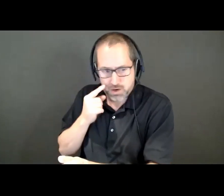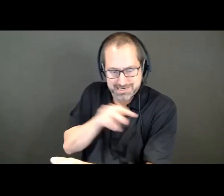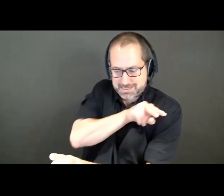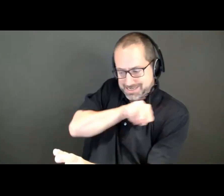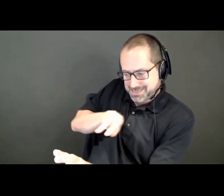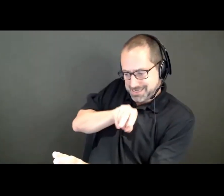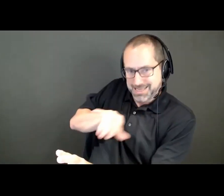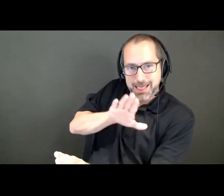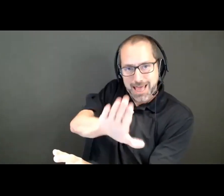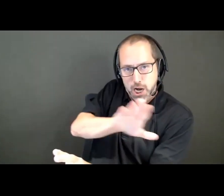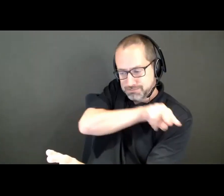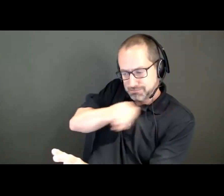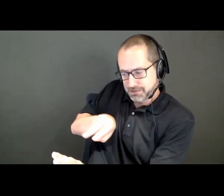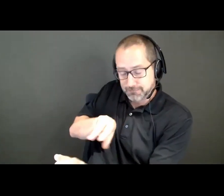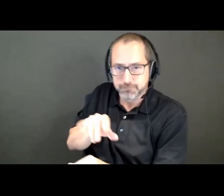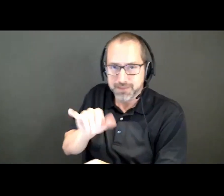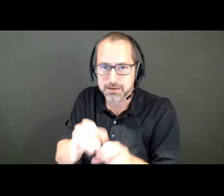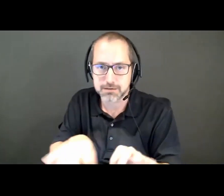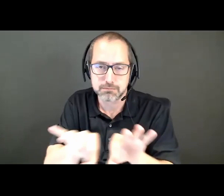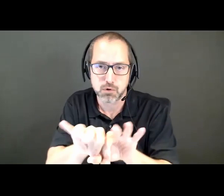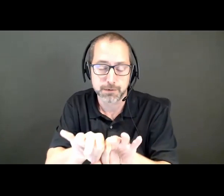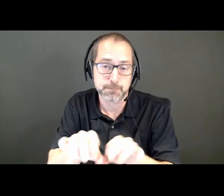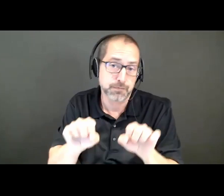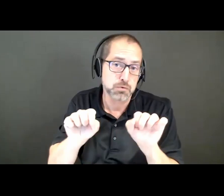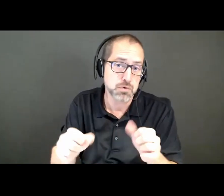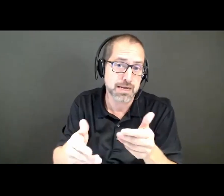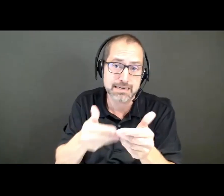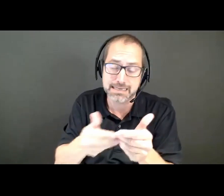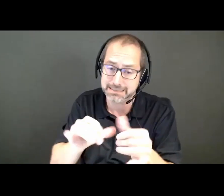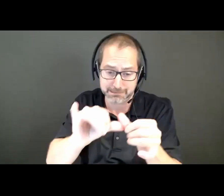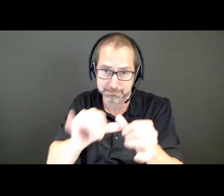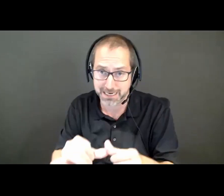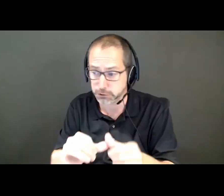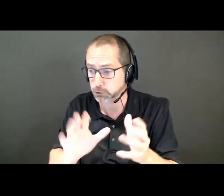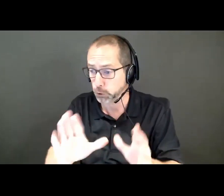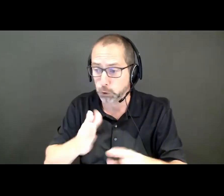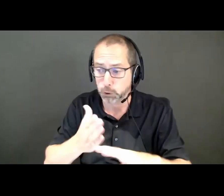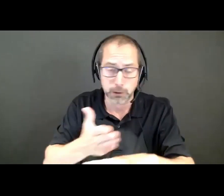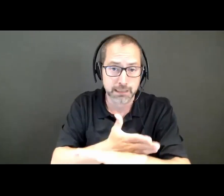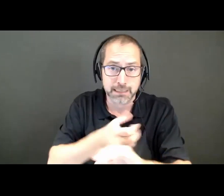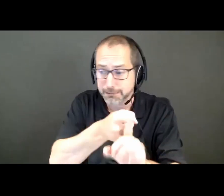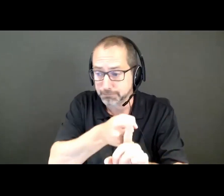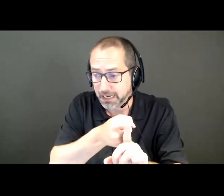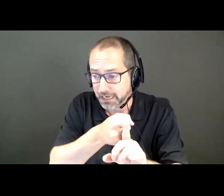out - because you can easily measure the impact by looking at the people, by talking with the people